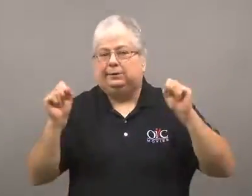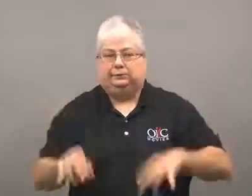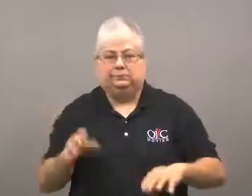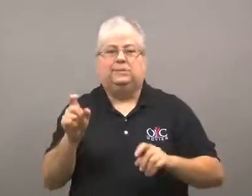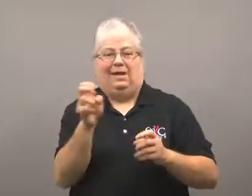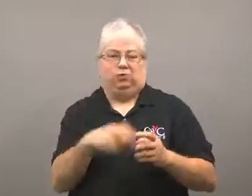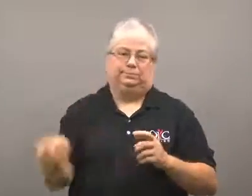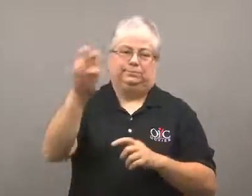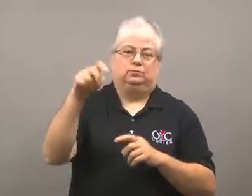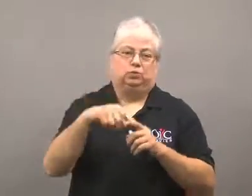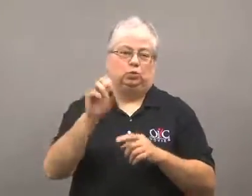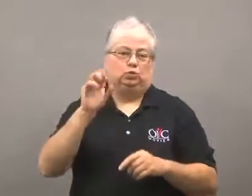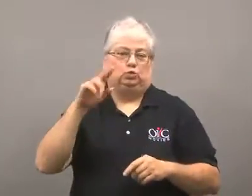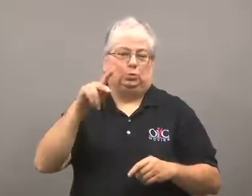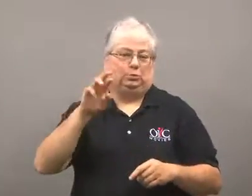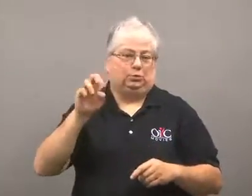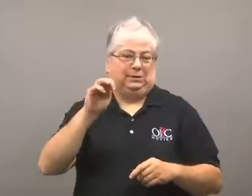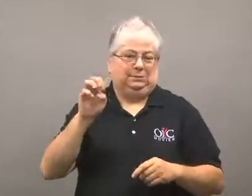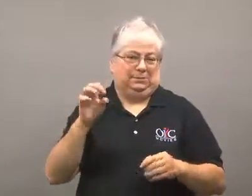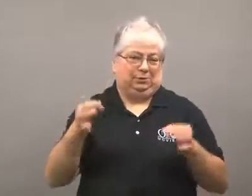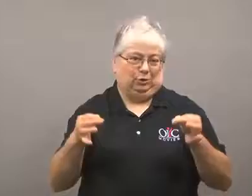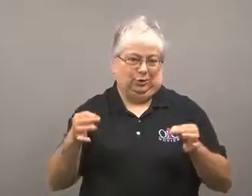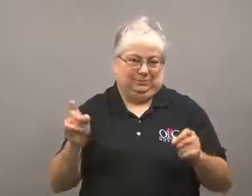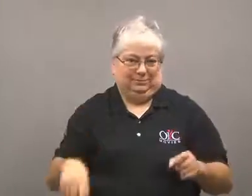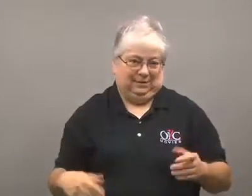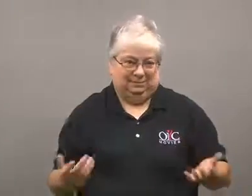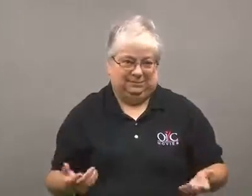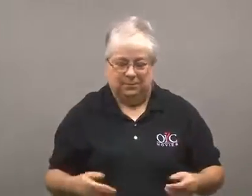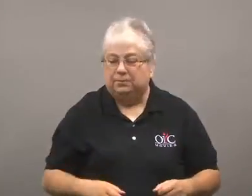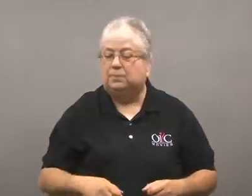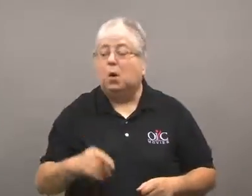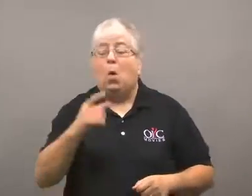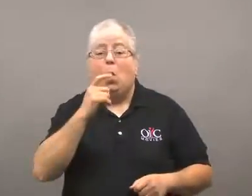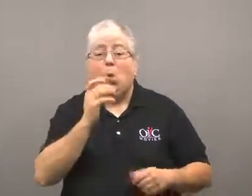so the case went to the Supreme Court.